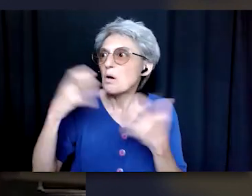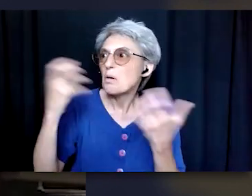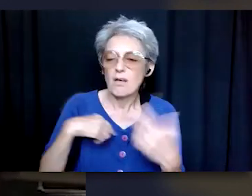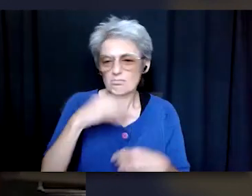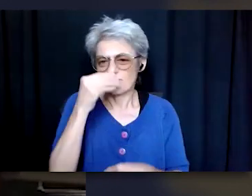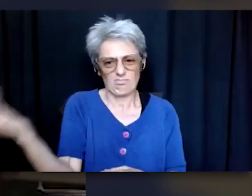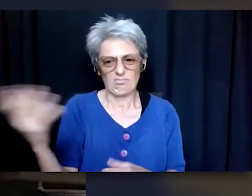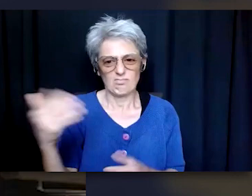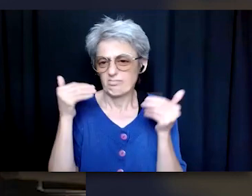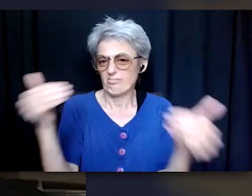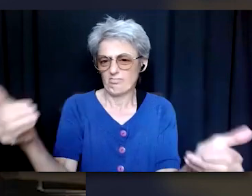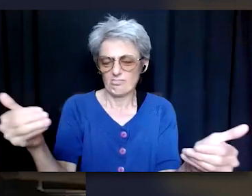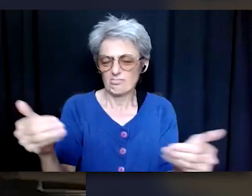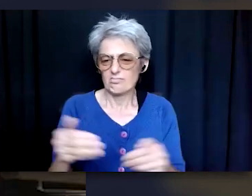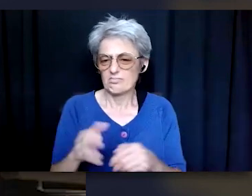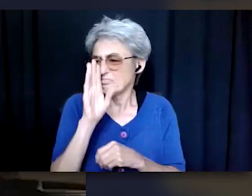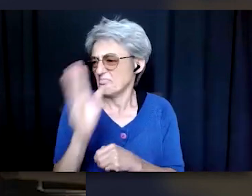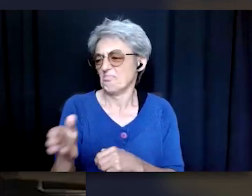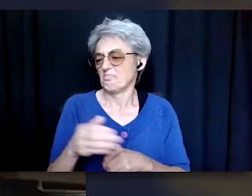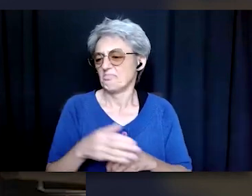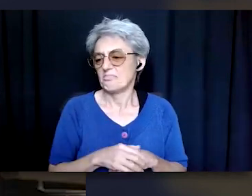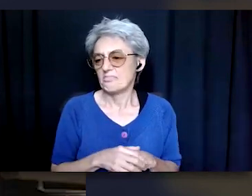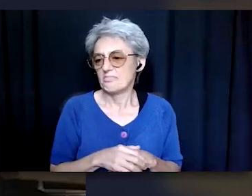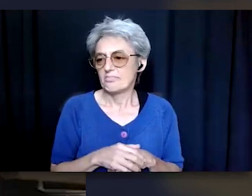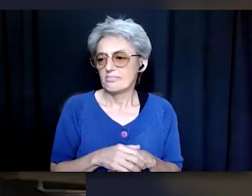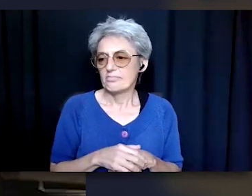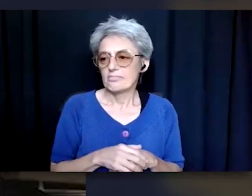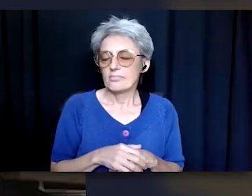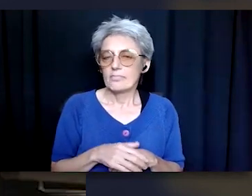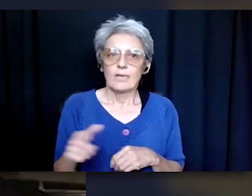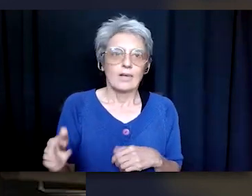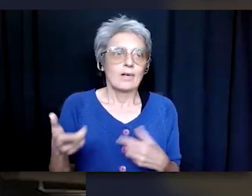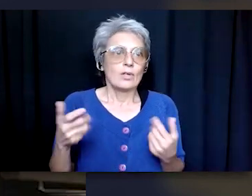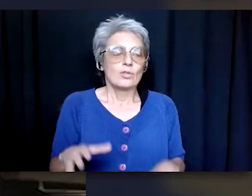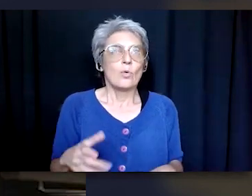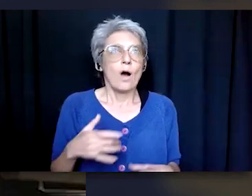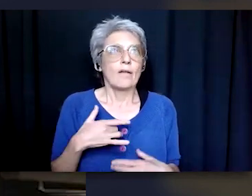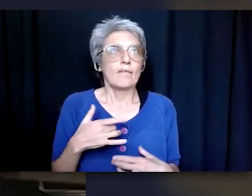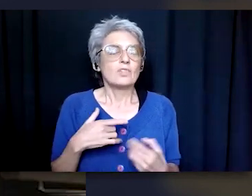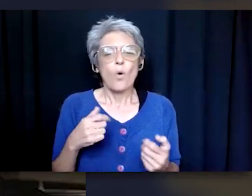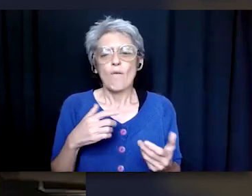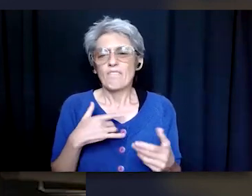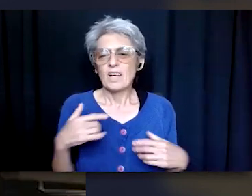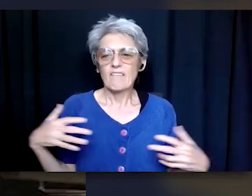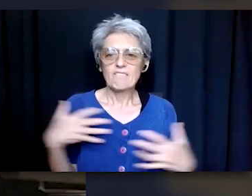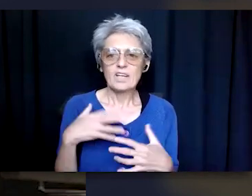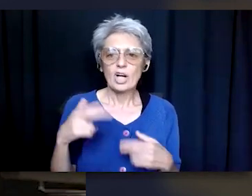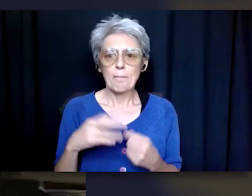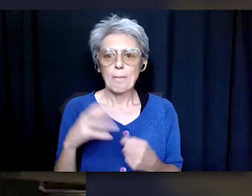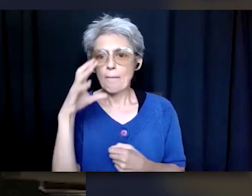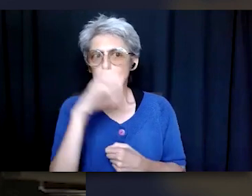of missing out on the next big optimizable thing, and so is able to say, "Wait a second, whoa."